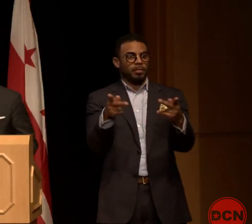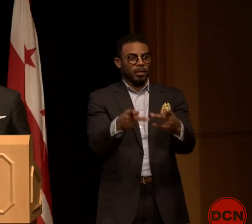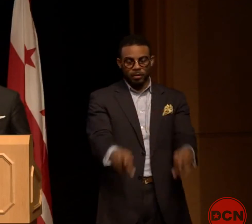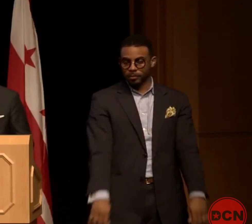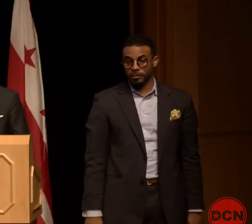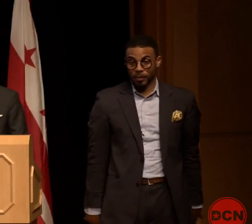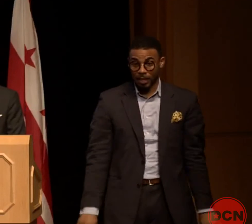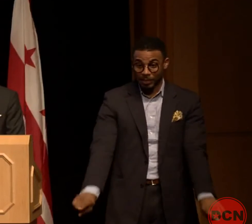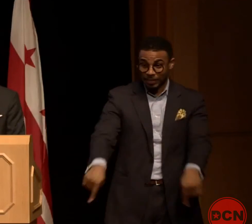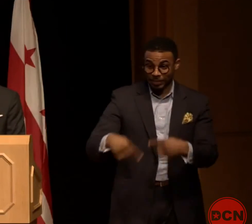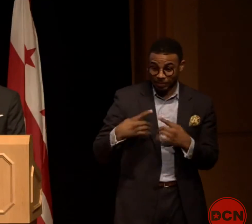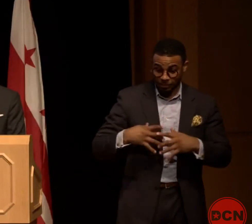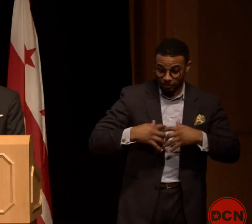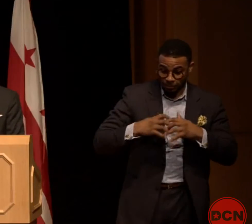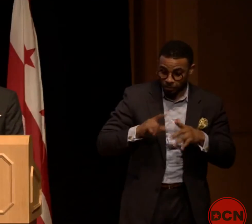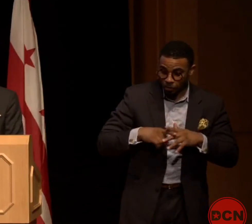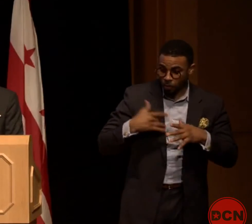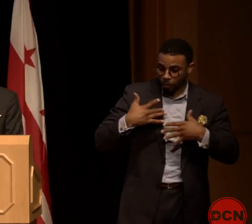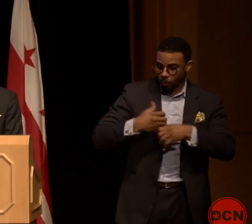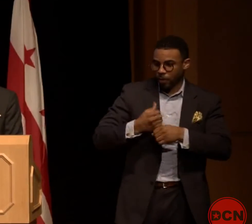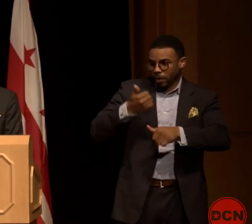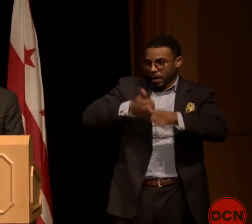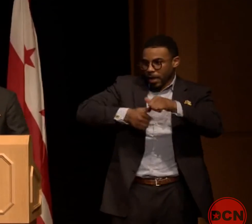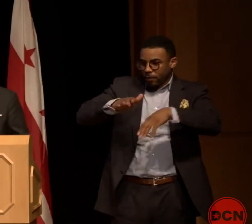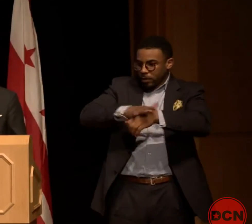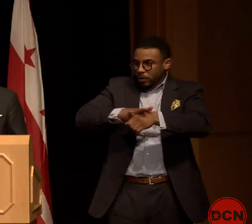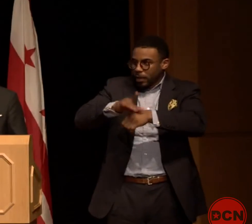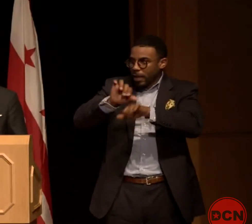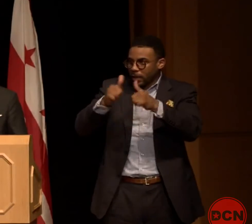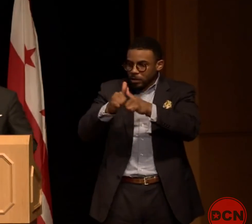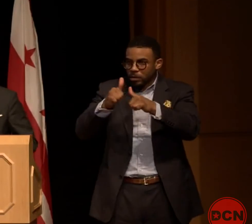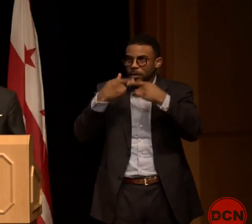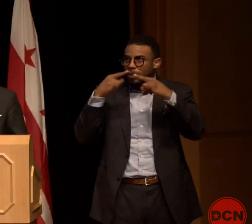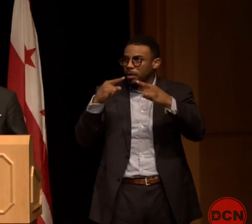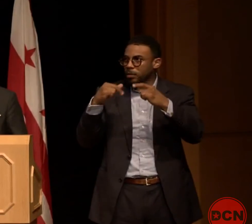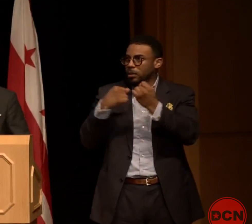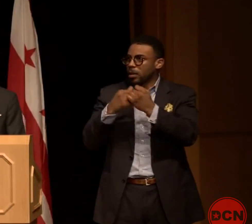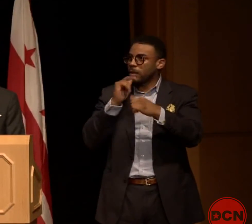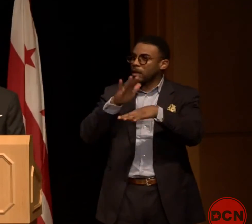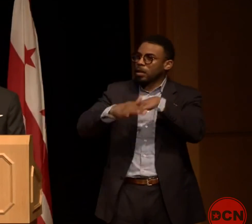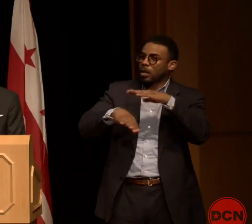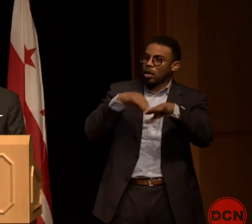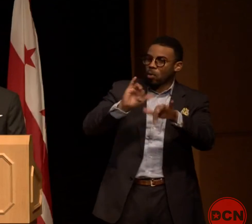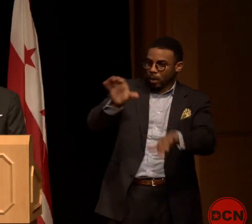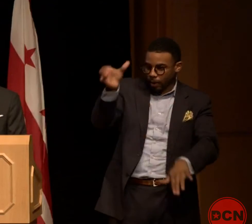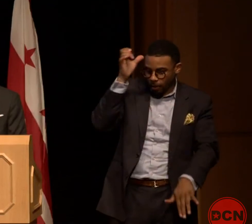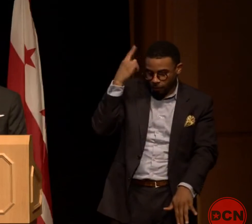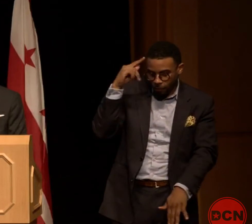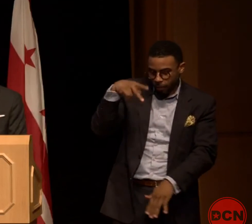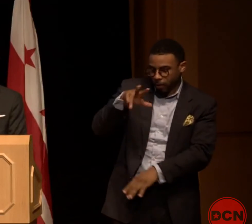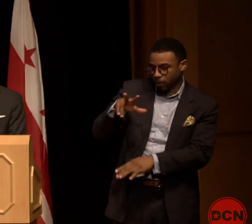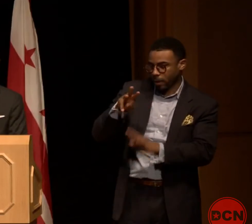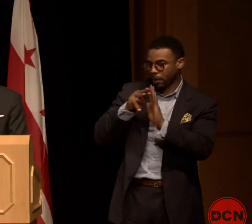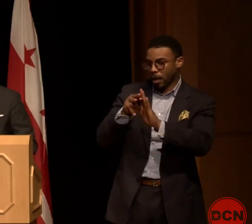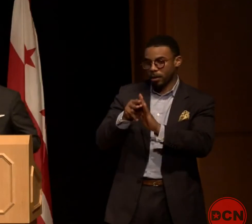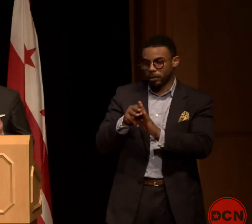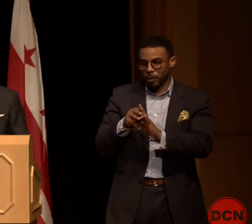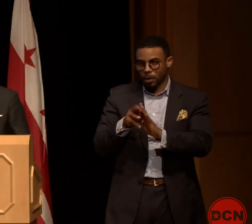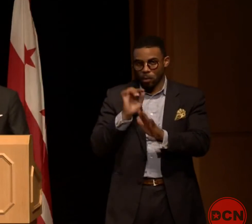SINCE LAUNCHING WE'VE BRIEFED EVERY DISTRICT AGENCY AND PUBLIC STAKEHOLDER SO GET THEM COMFORTABLE WITH THE CONCEPT OF THE P-3 MODEL. WE'VE ESTABLISHED OUR